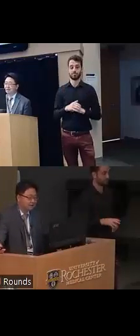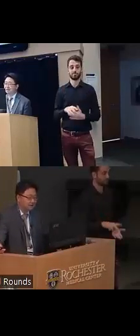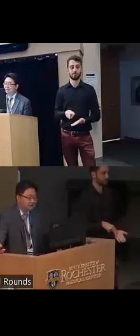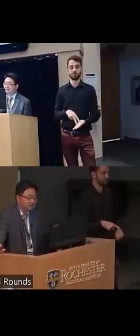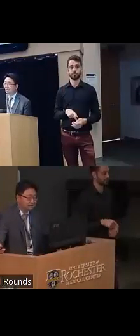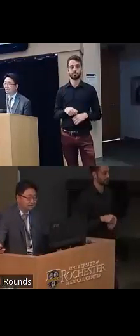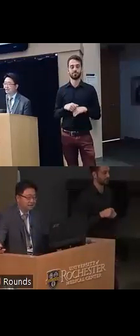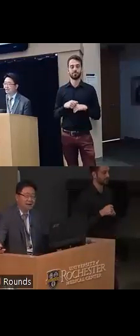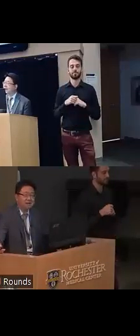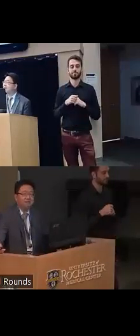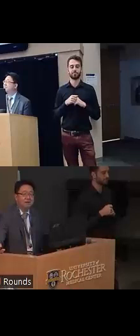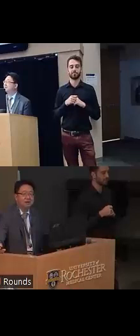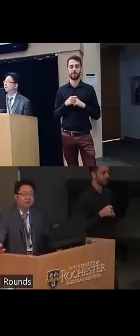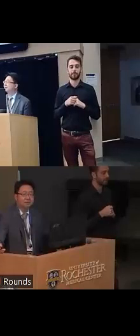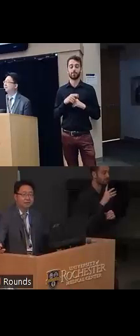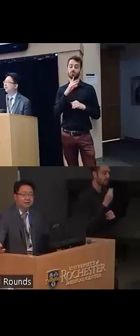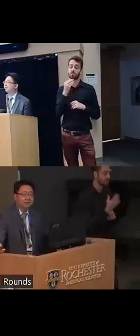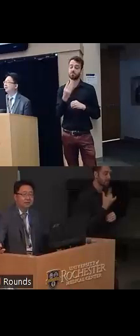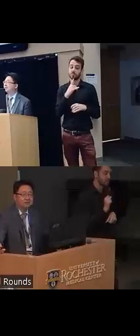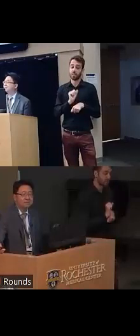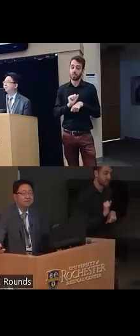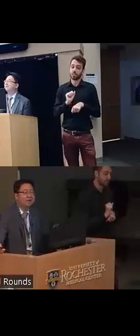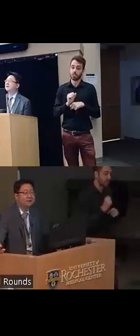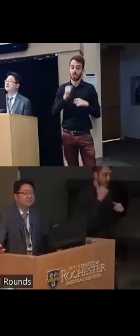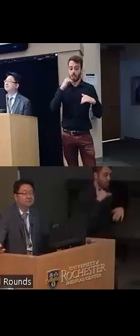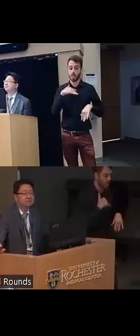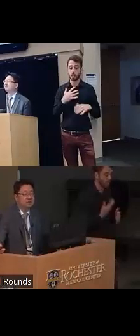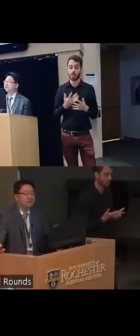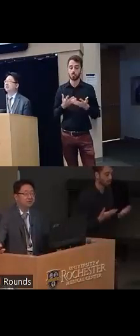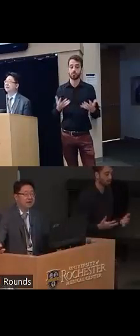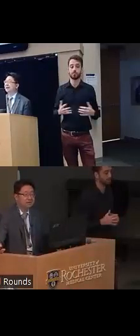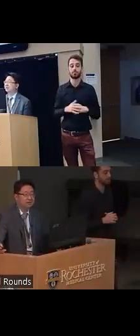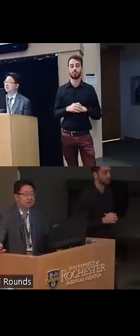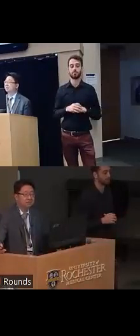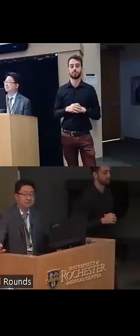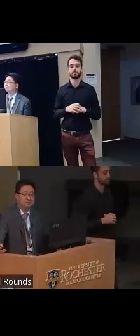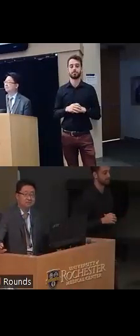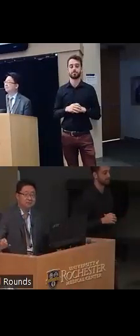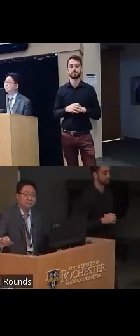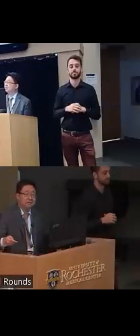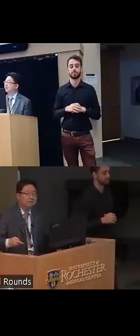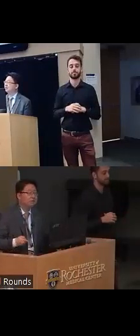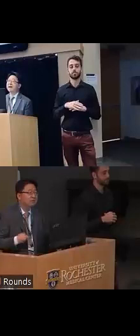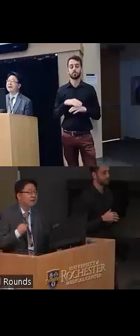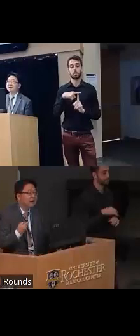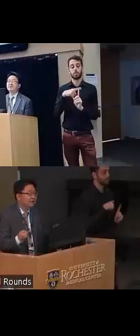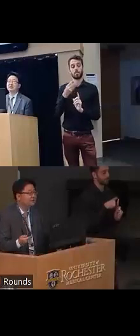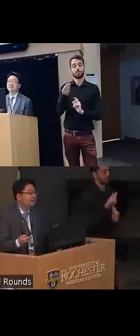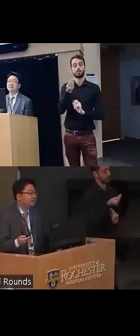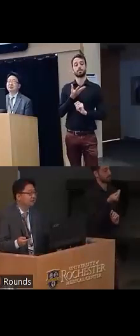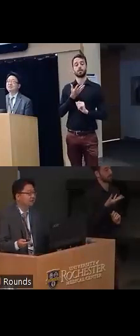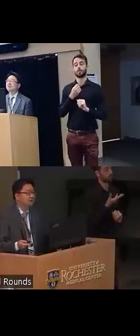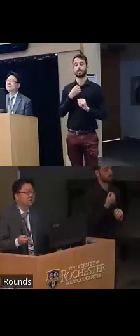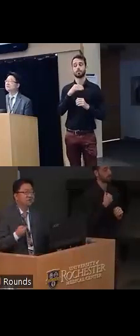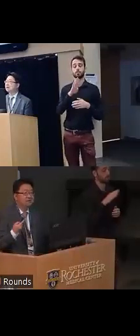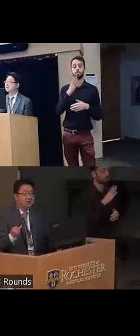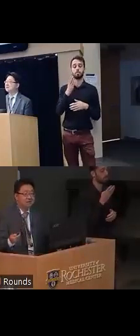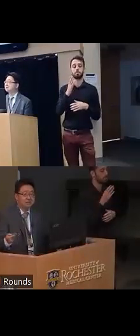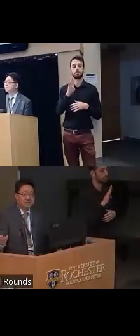it's it's a lot of work it also provides a blueprint actually to manage the acute crisis